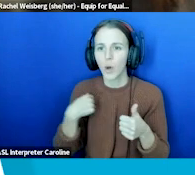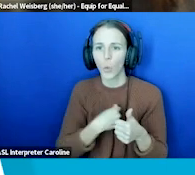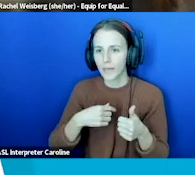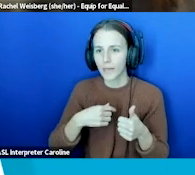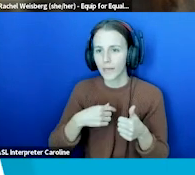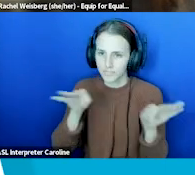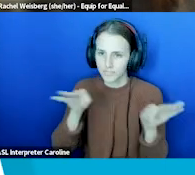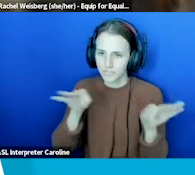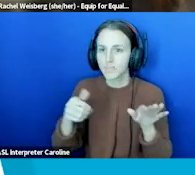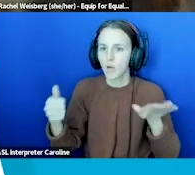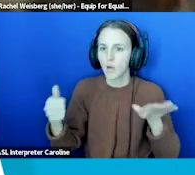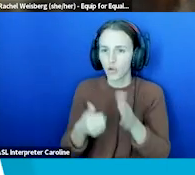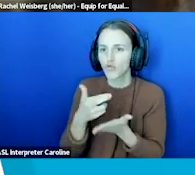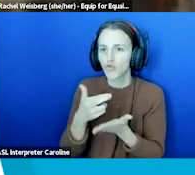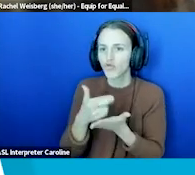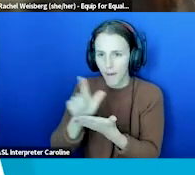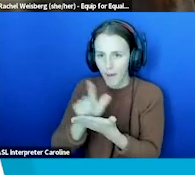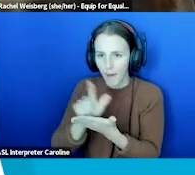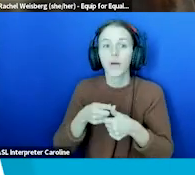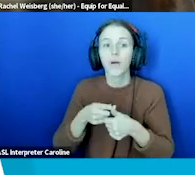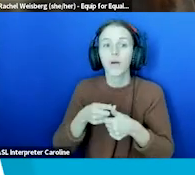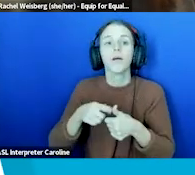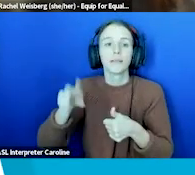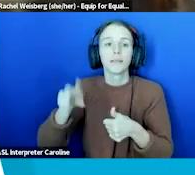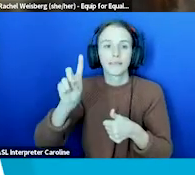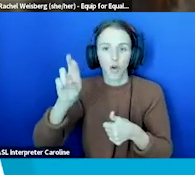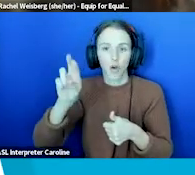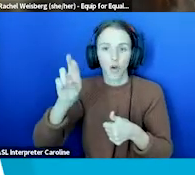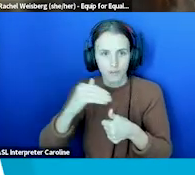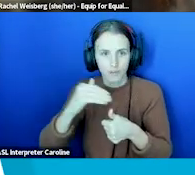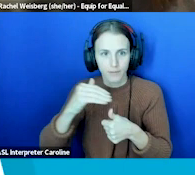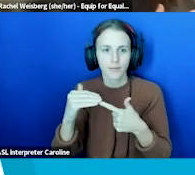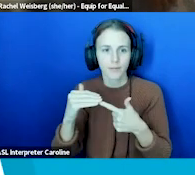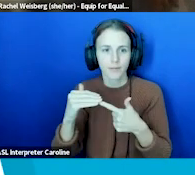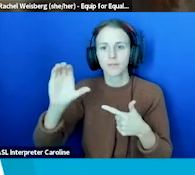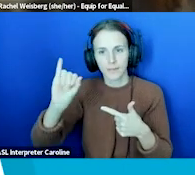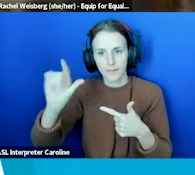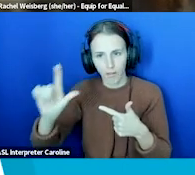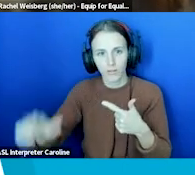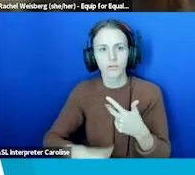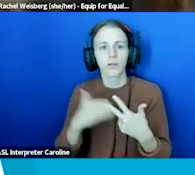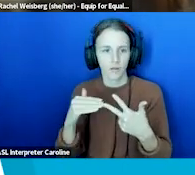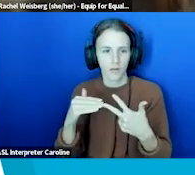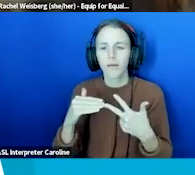GIVE US AN OVERVIEW OF ALL OF THE SERVICES WE ARE TALKING ABOUT UNDER THE REHAB ACT. THE DIVISION OF